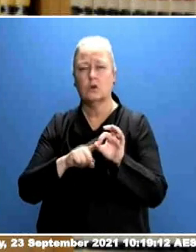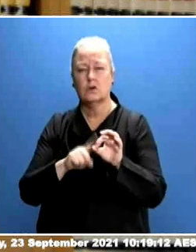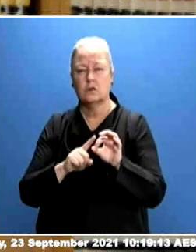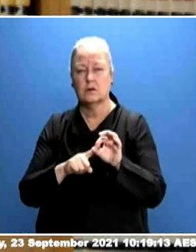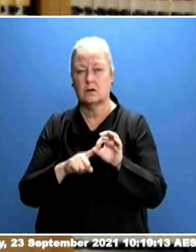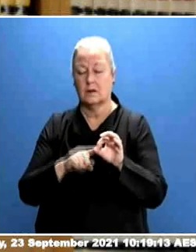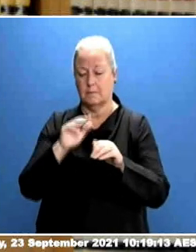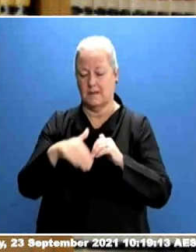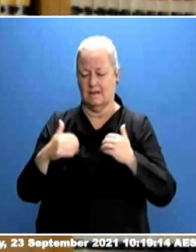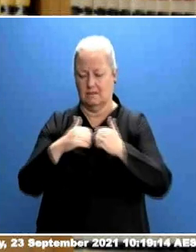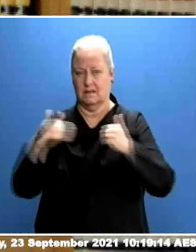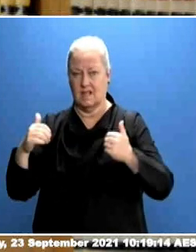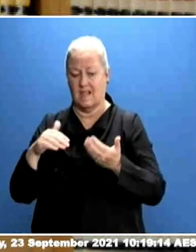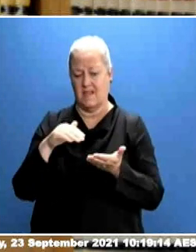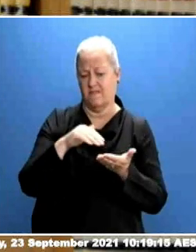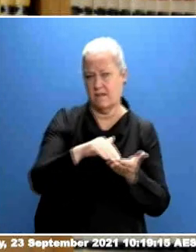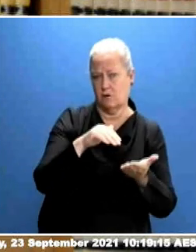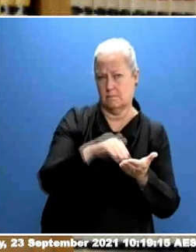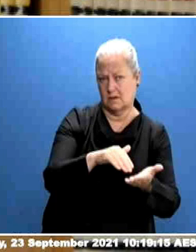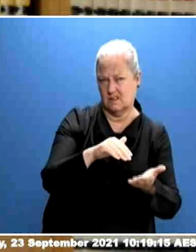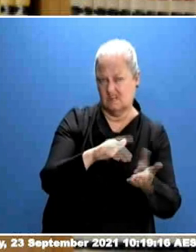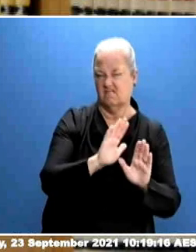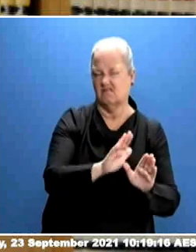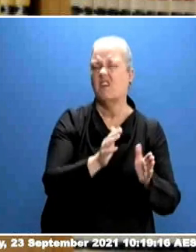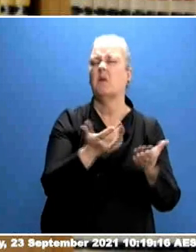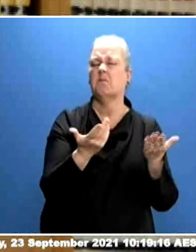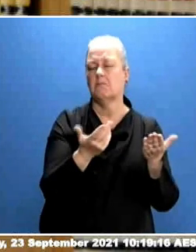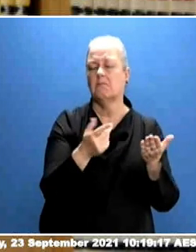between therapy in that normal sense and the therapeutic care service,